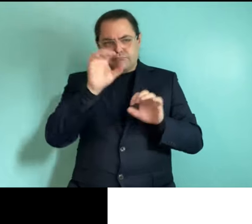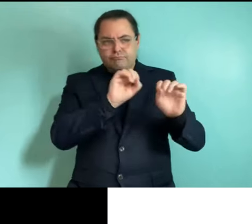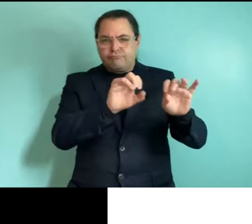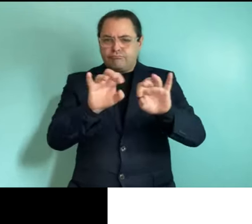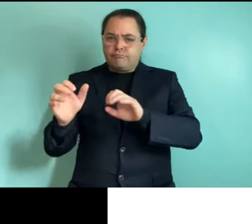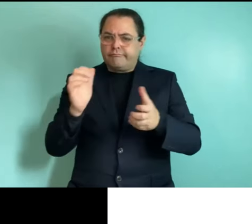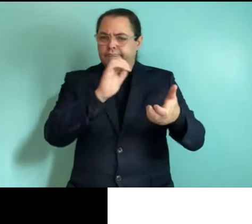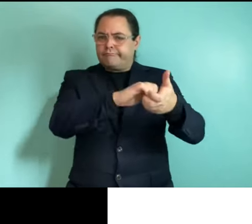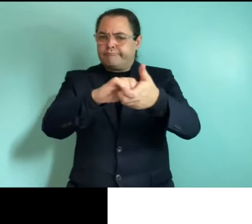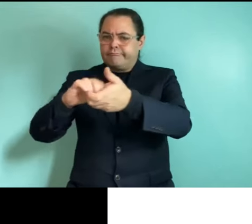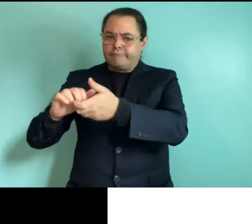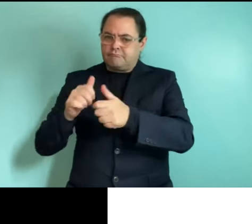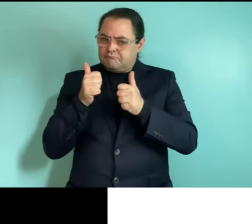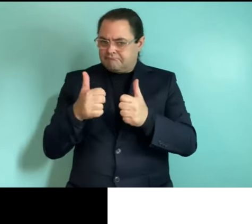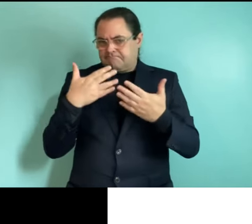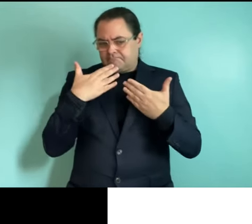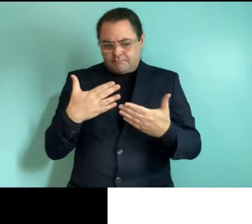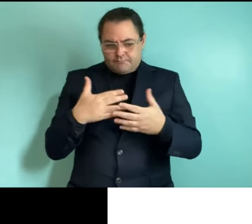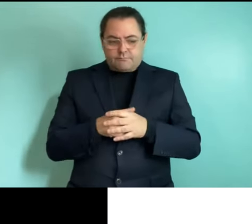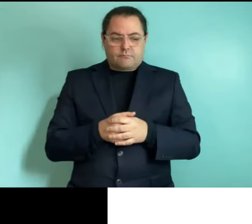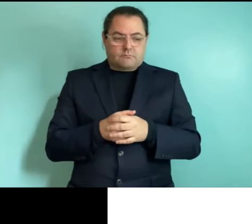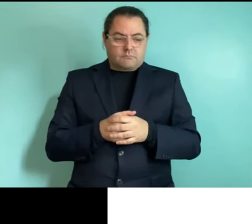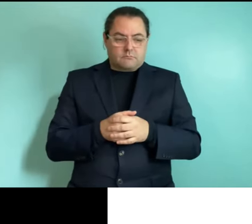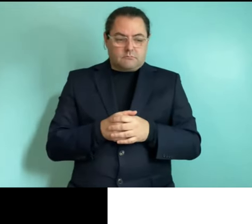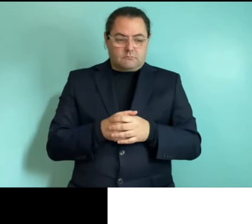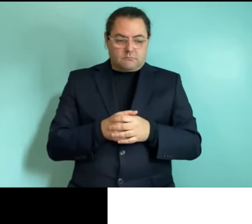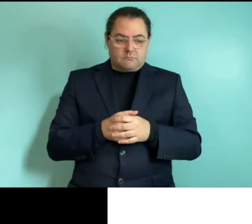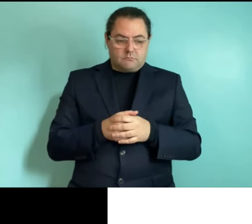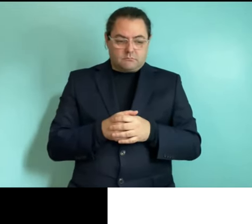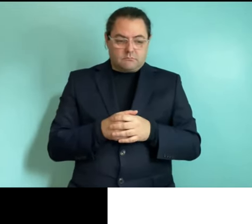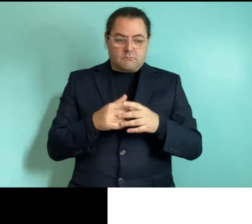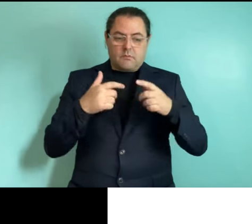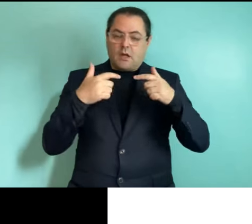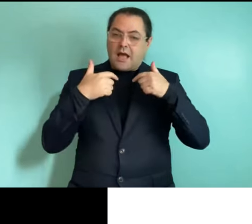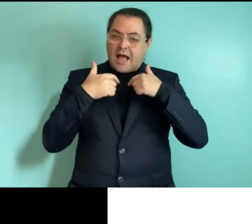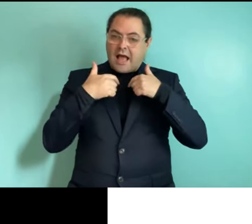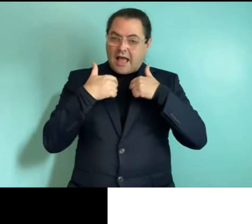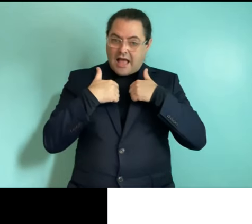12:21:54 In this regard, we would be interested in learning more about the role of your organization